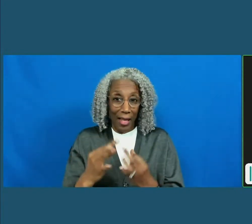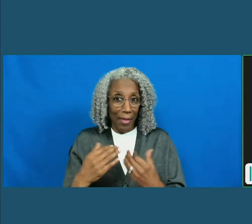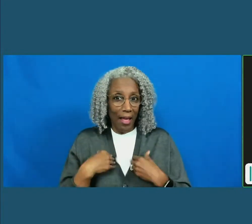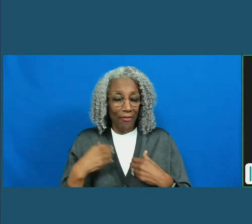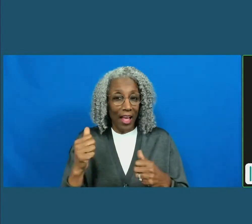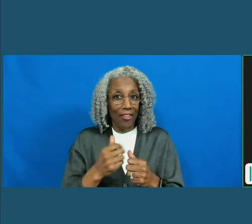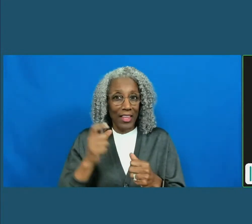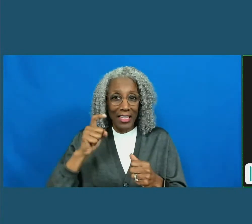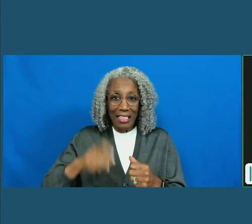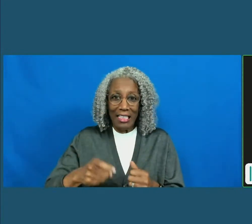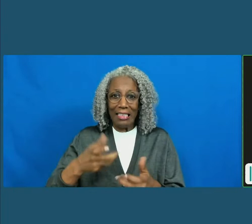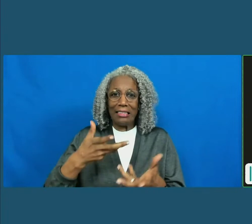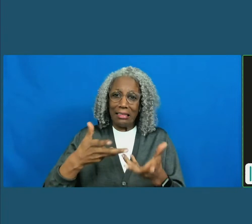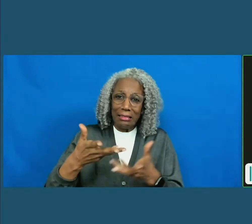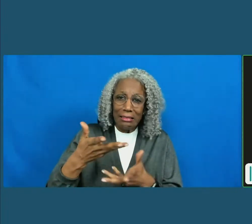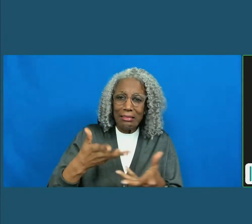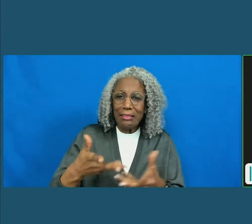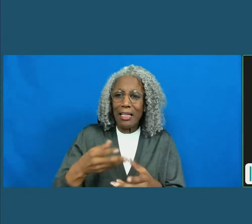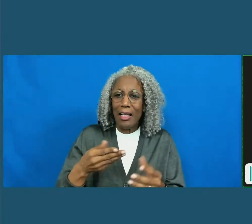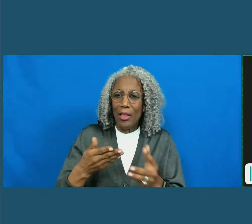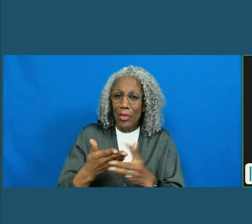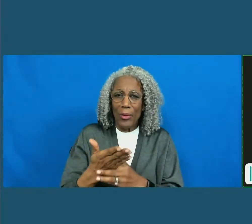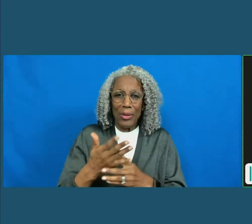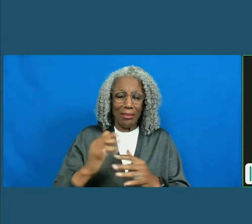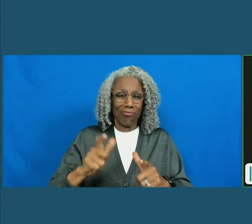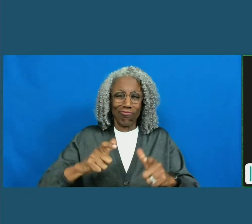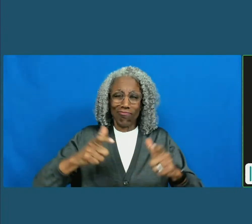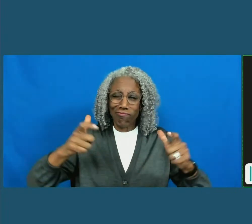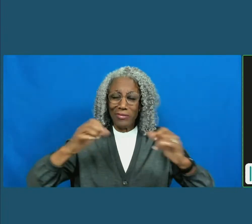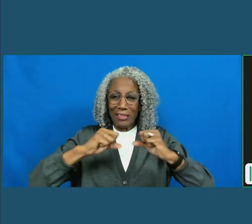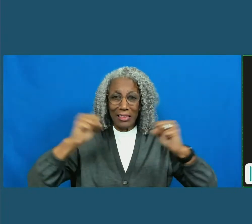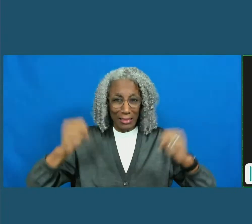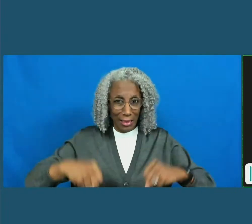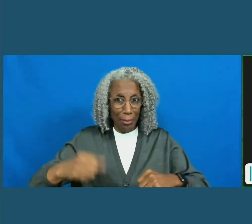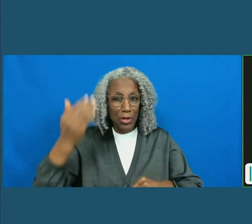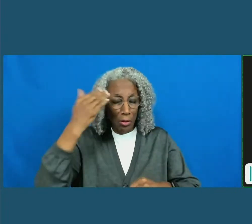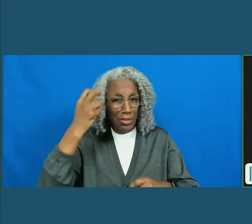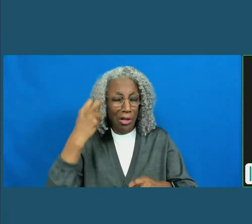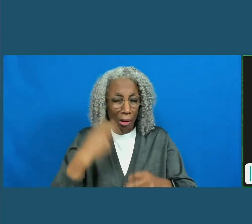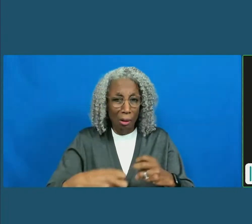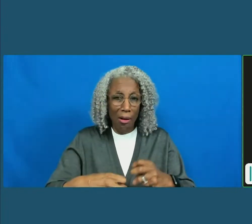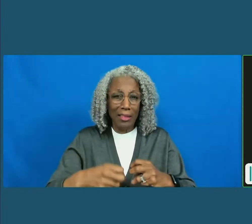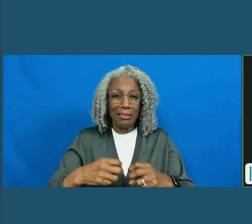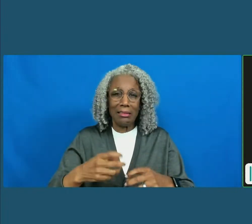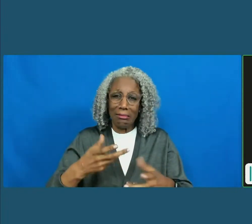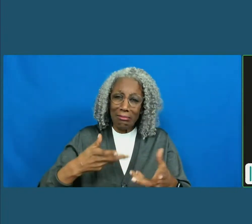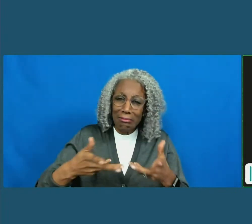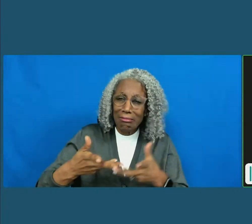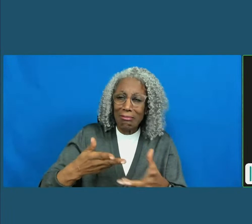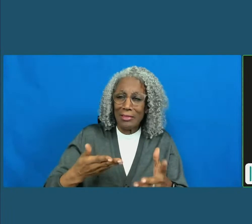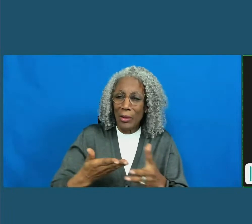that they have all the tools that they need to help navigate this large, big system that we